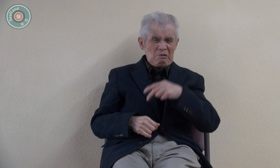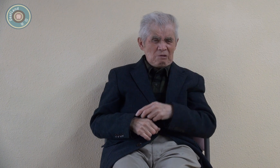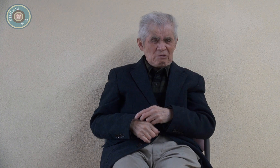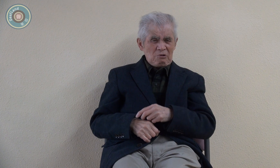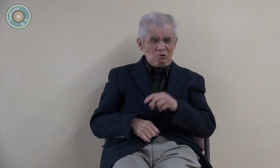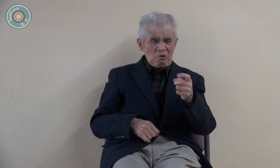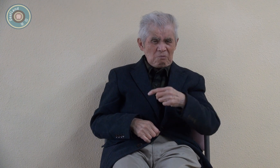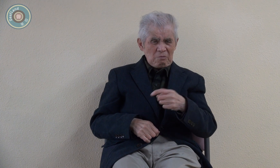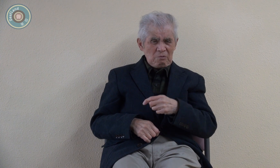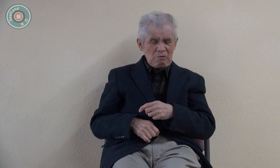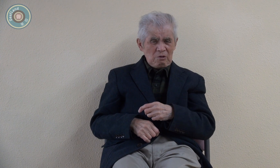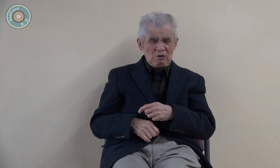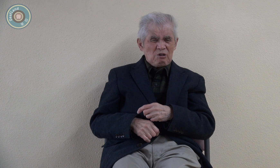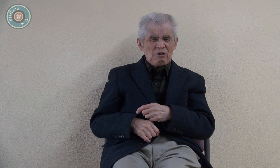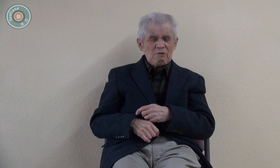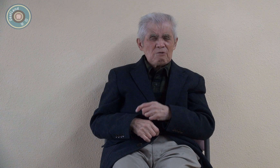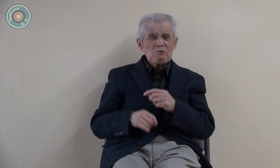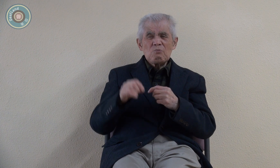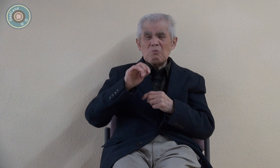And when my mother also scolded me